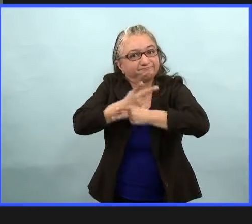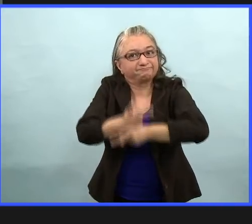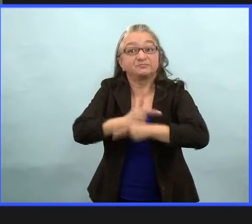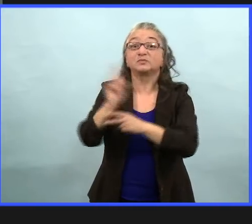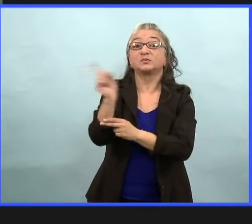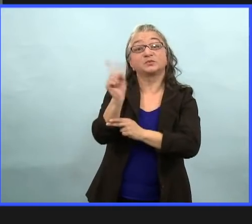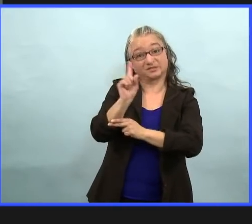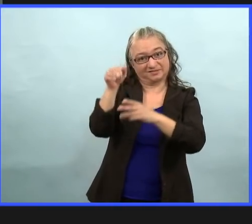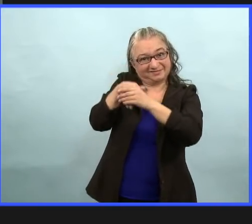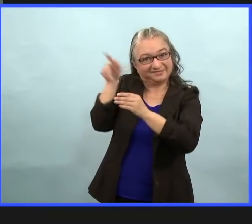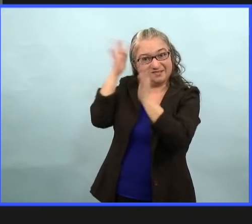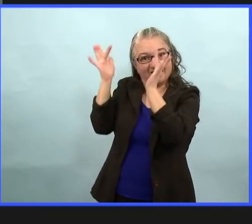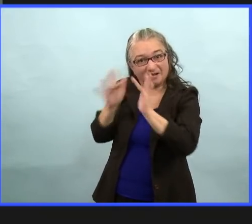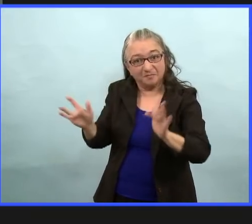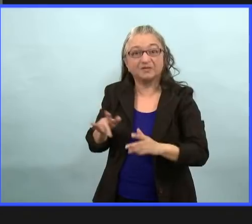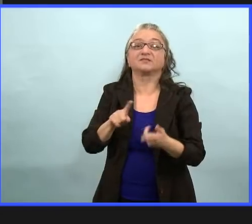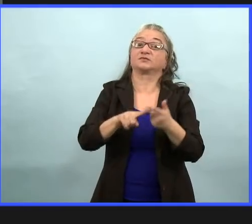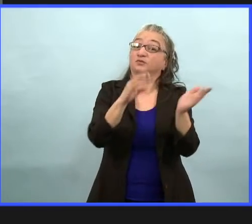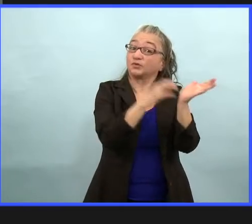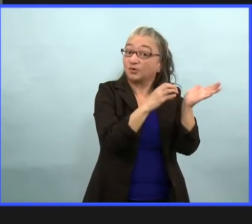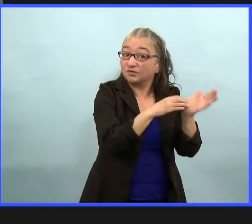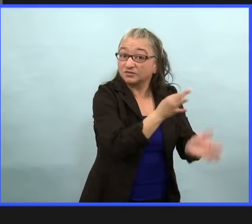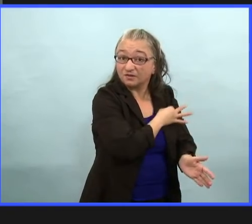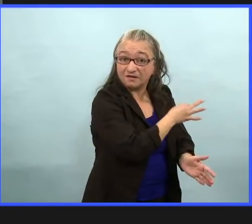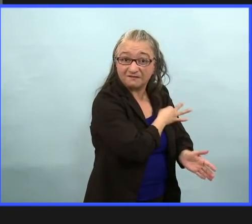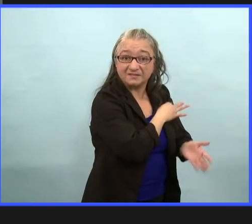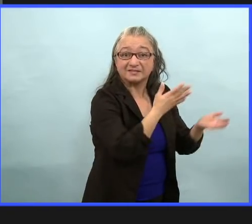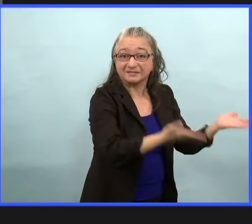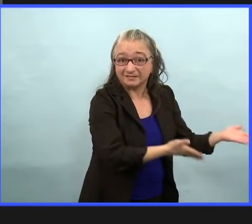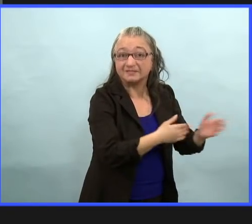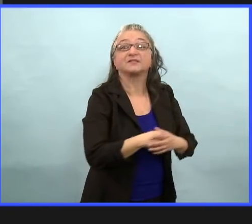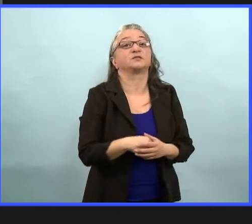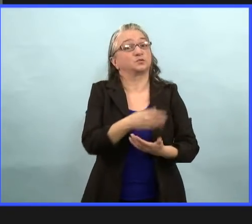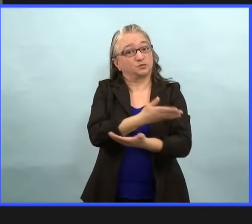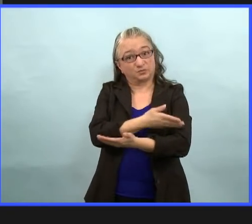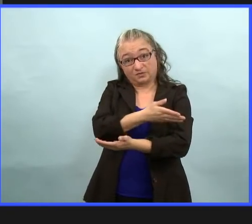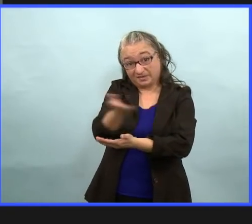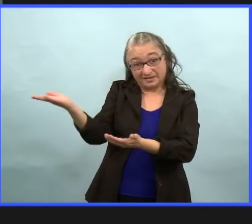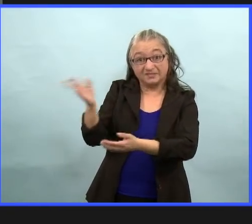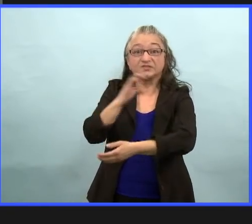of you have also been providing vaccines as at our provincial sites as well as in the clinics